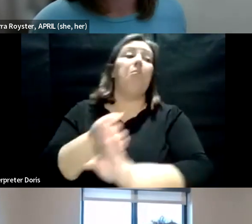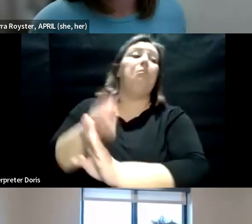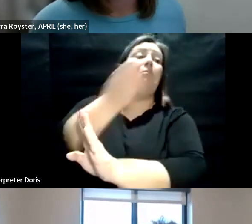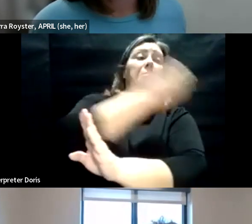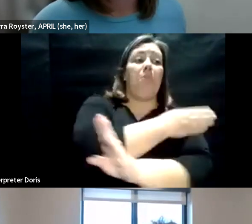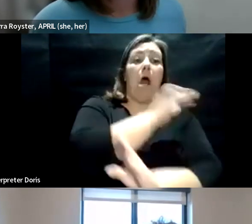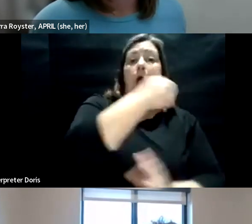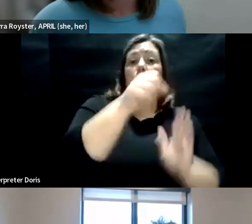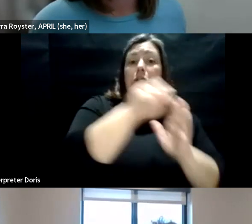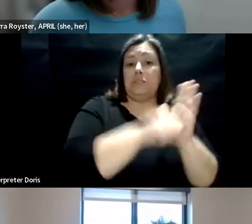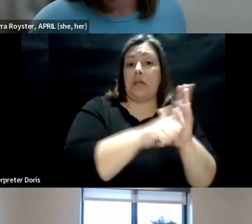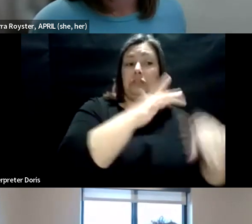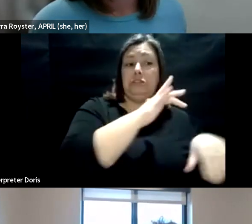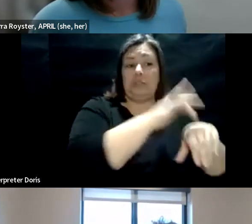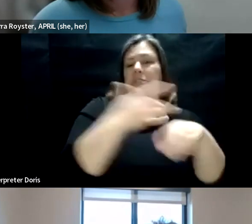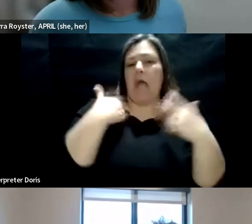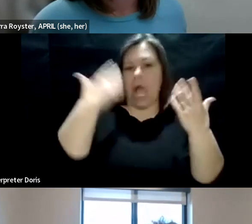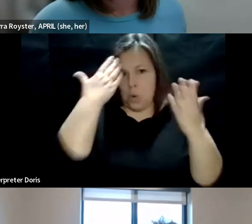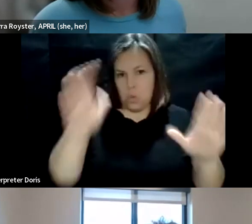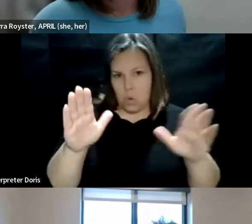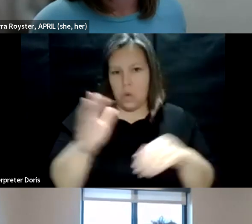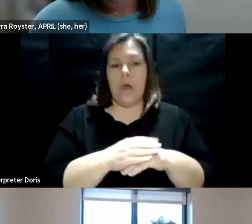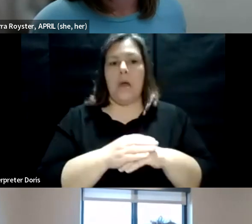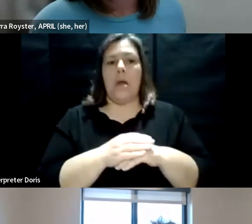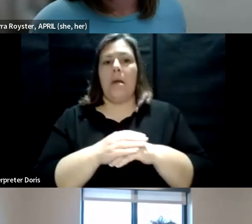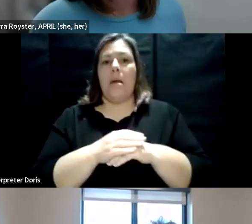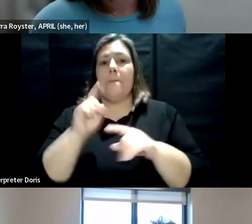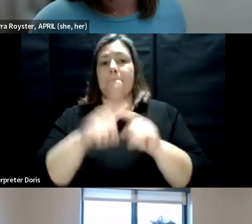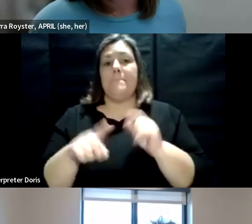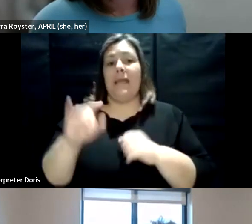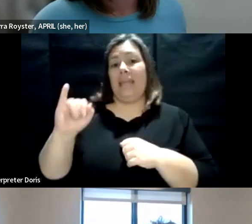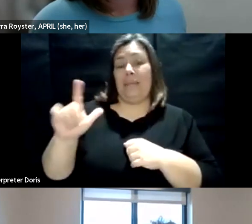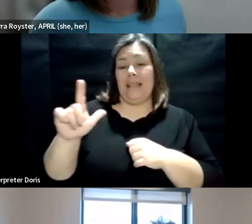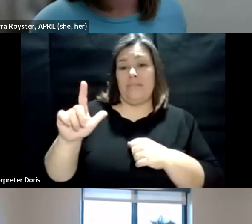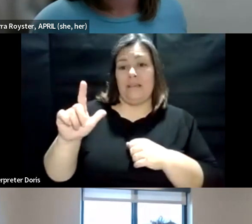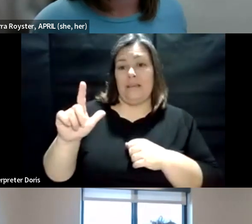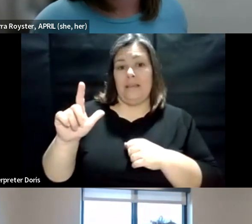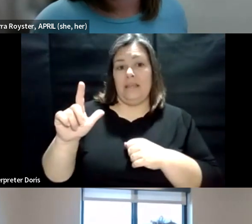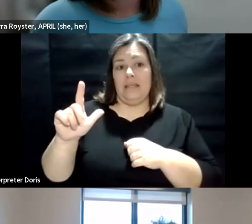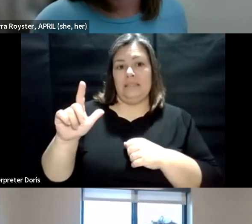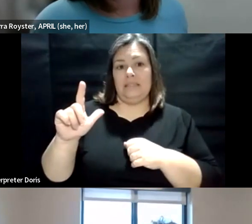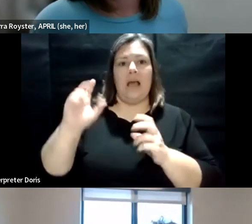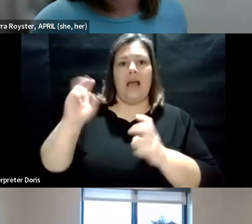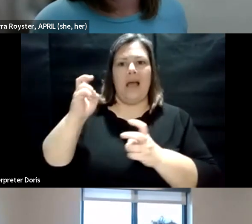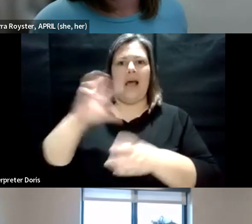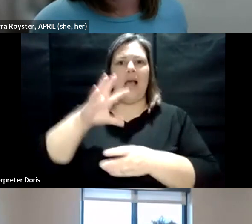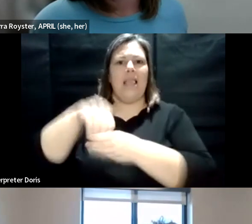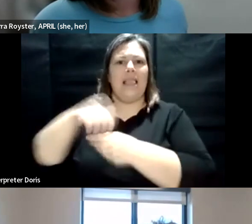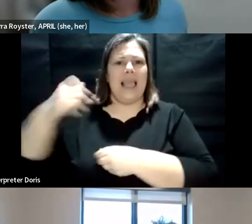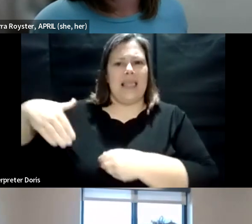So 15 states total. So 15 States total, there could have been some States done before that I'm just not aware of it again. There could have been some states done before that I'm just not aware of it.